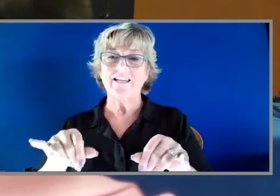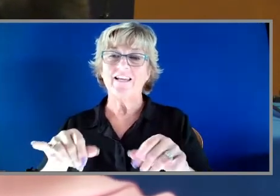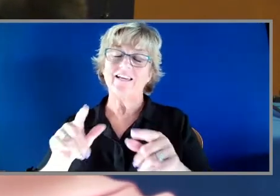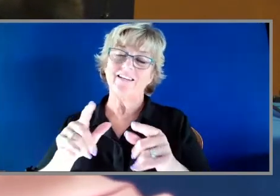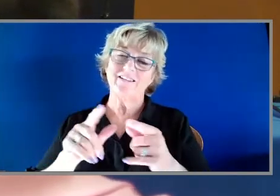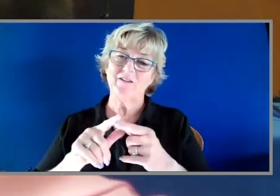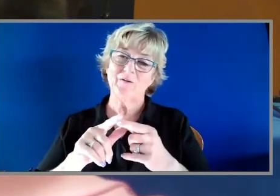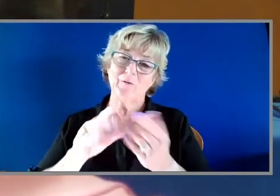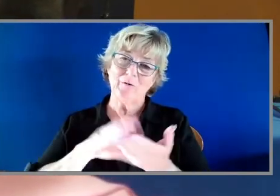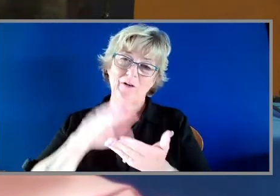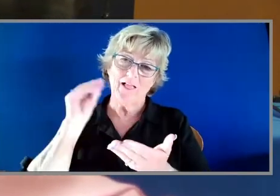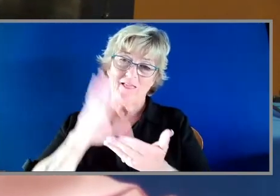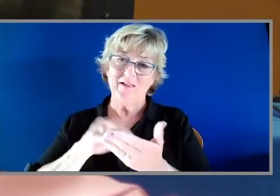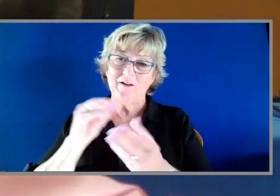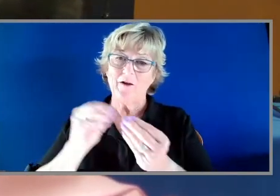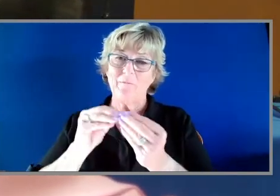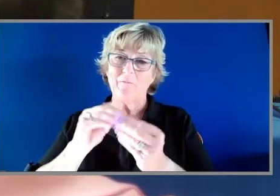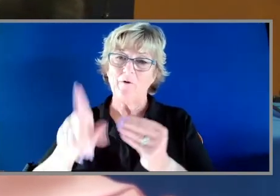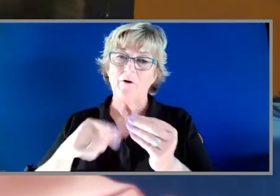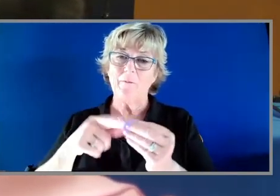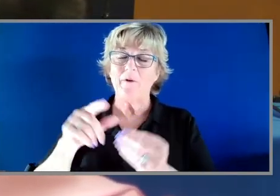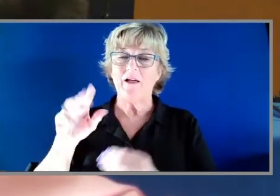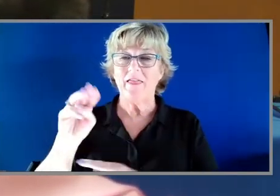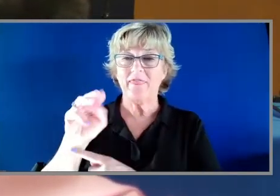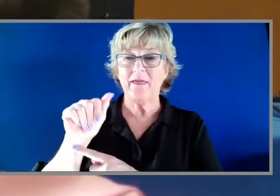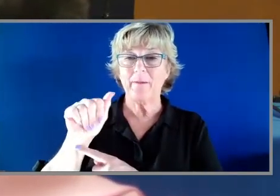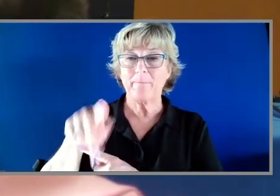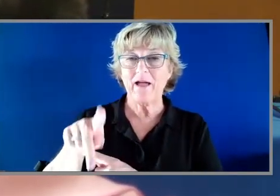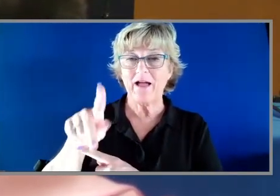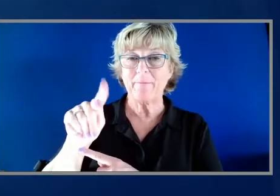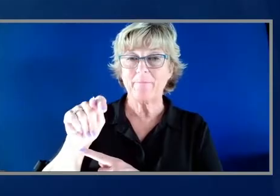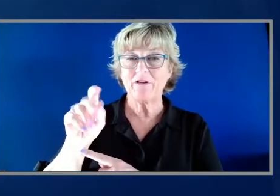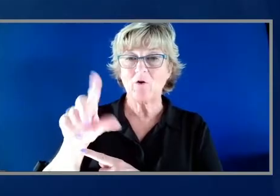Studio: So please feel free to stick around after if you wanted to learn more about those mapping tools so we'll go ahead